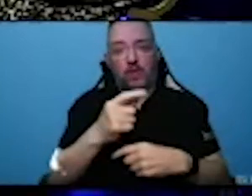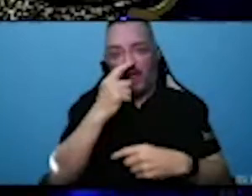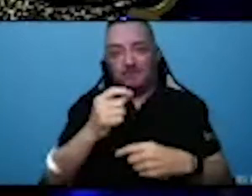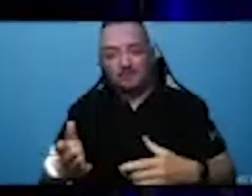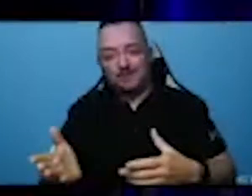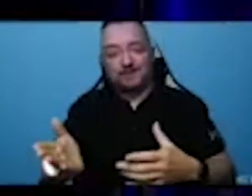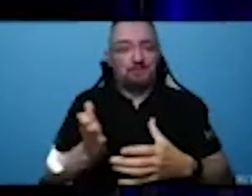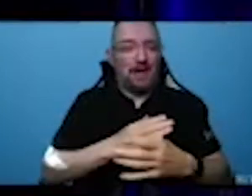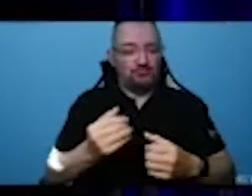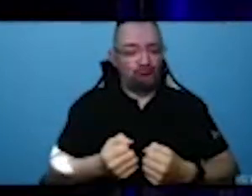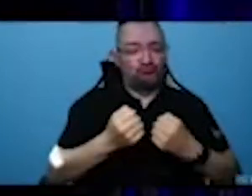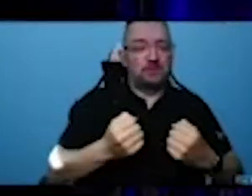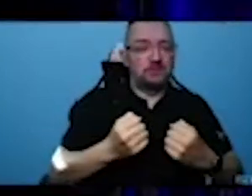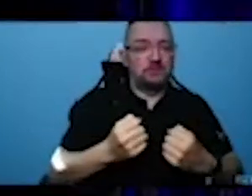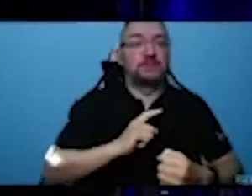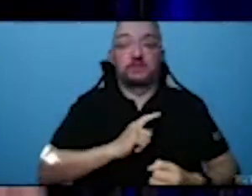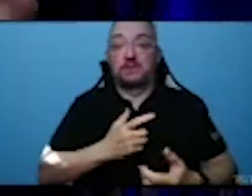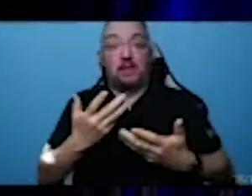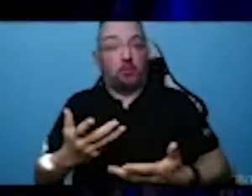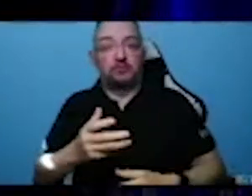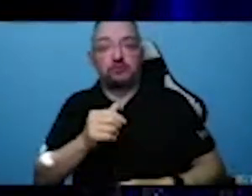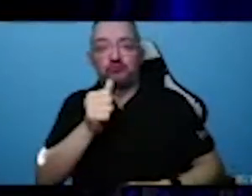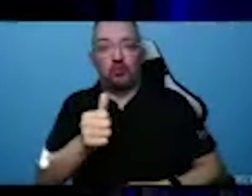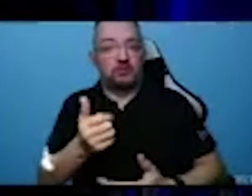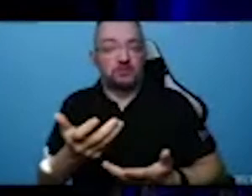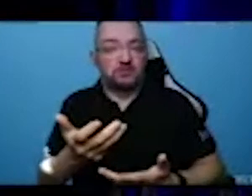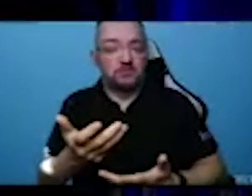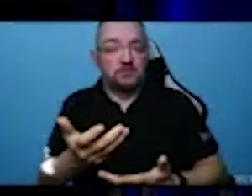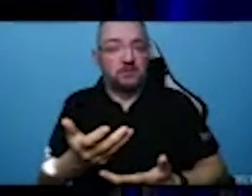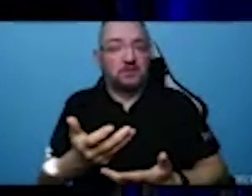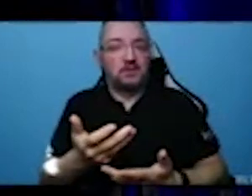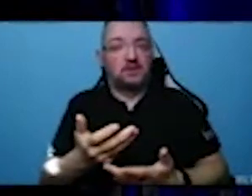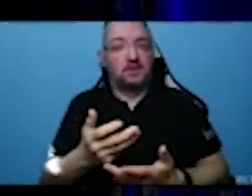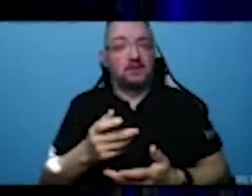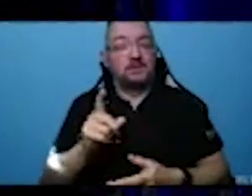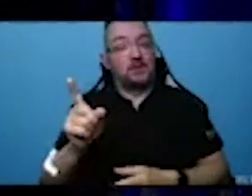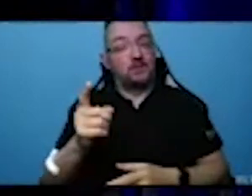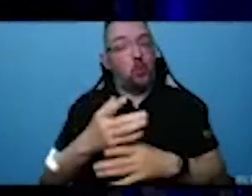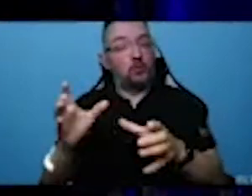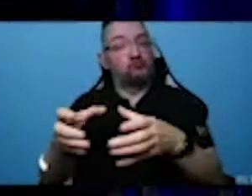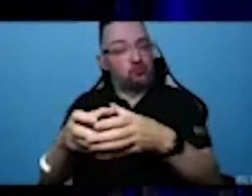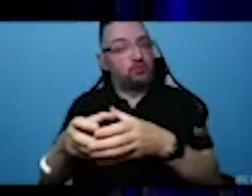in the sense that we'd all like to be, uh, from that Working Group. And I'm sure that will prompt some questions. I'm going to move no straight to